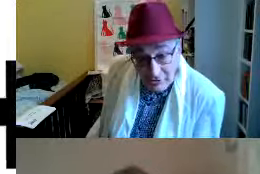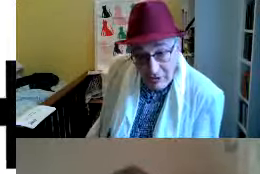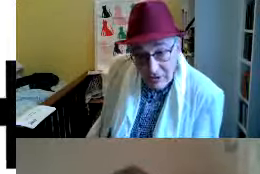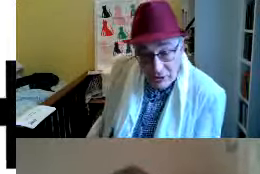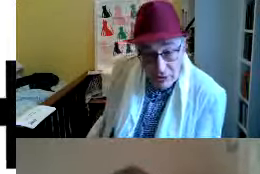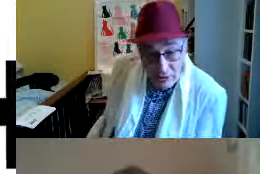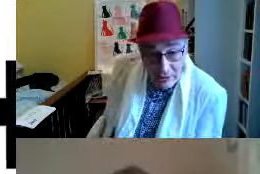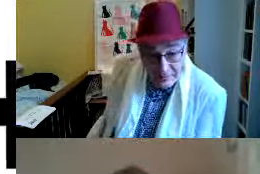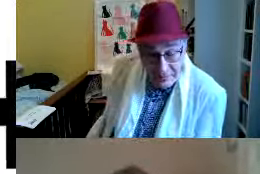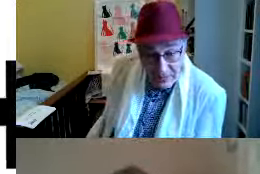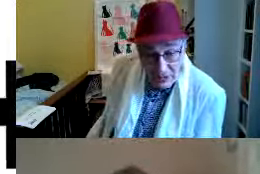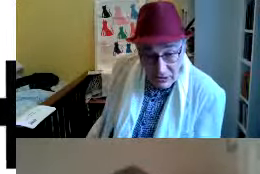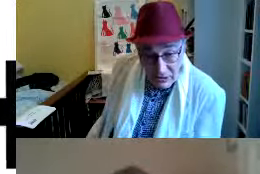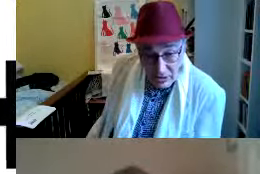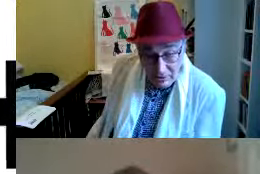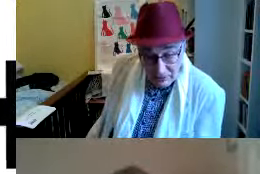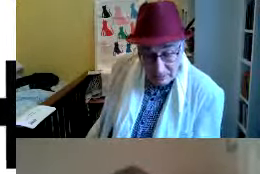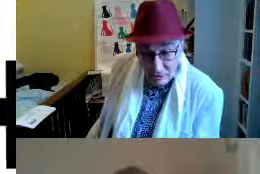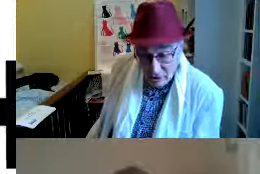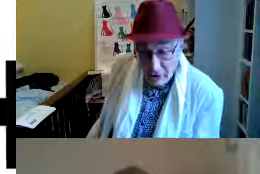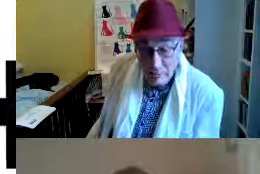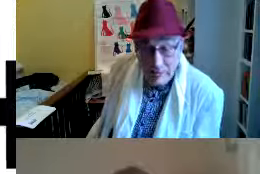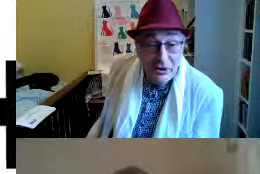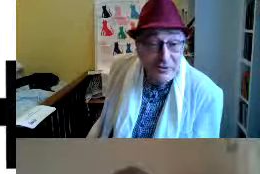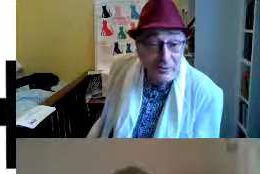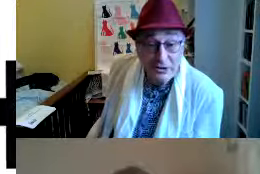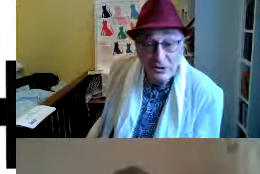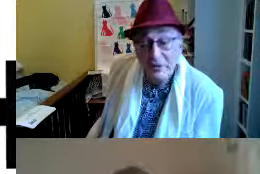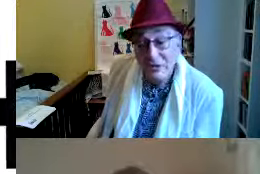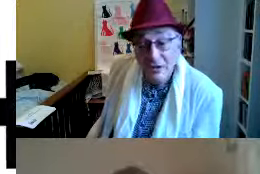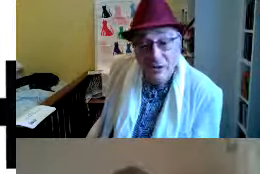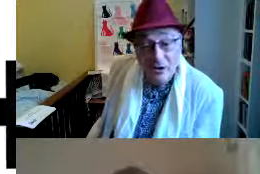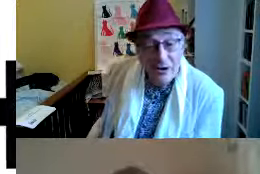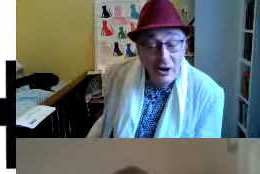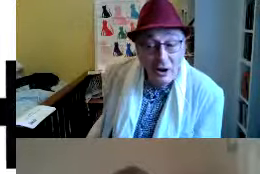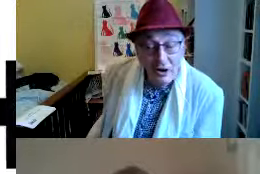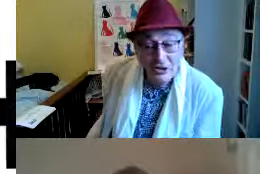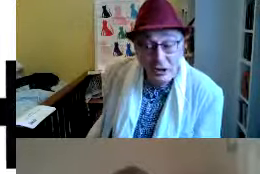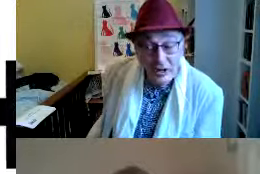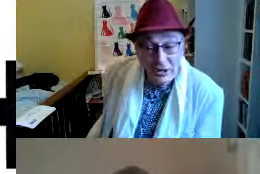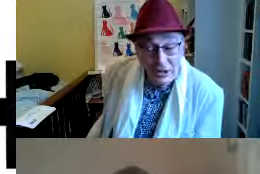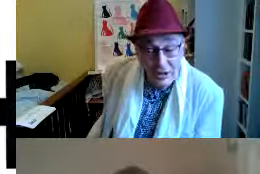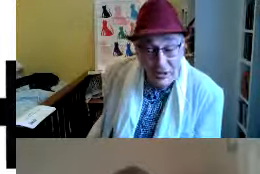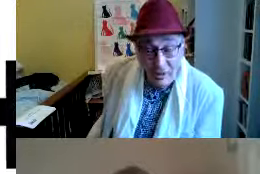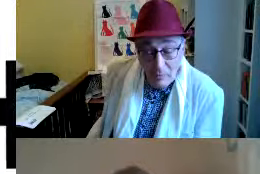regional setups so it could be perfect because if you think on the july the 2nd there will be